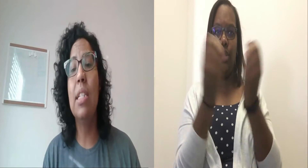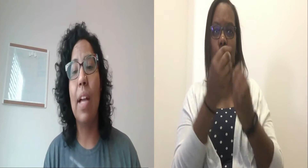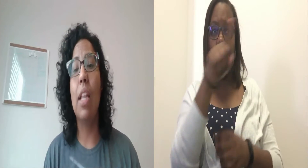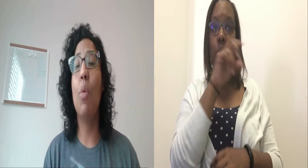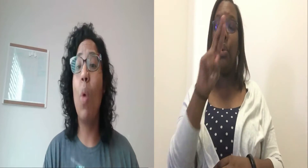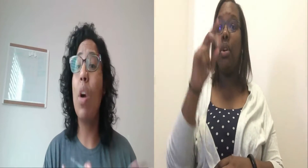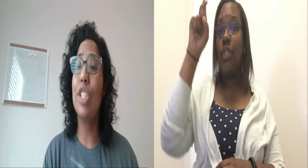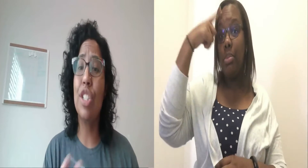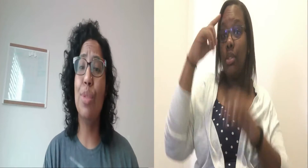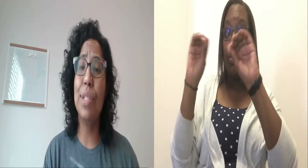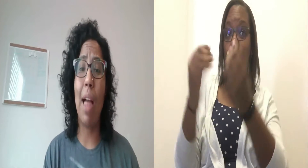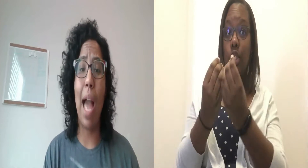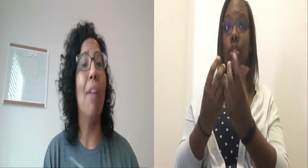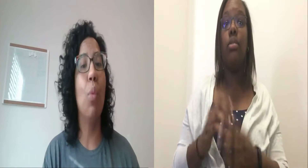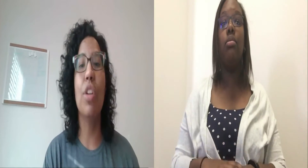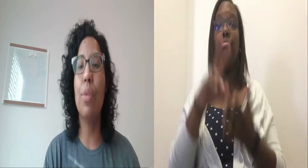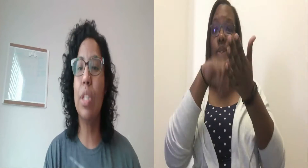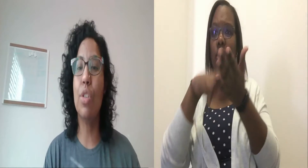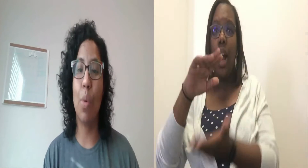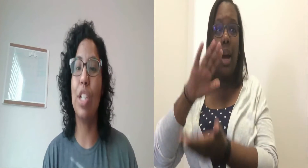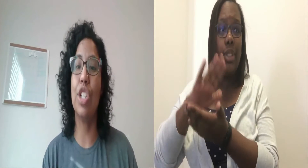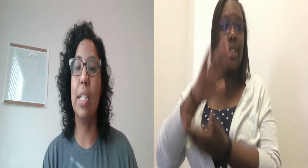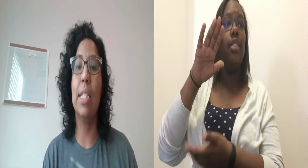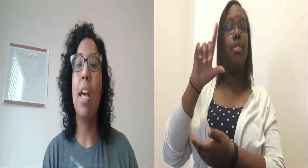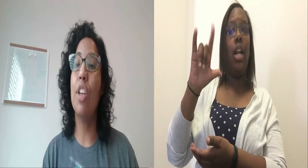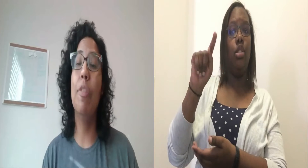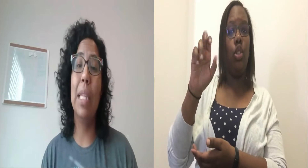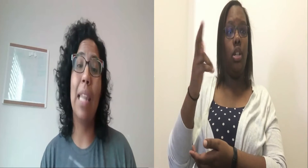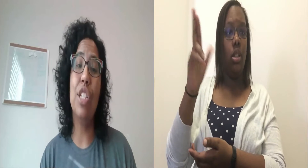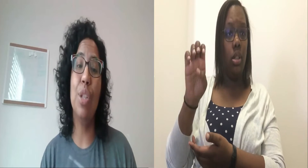develop what questions you still have, what are the research questions that you've been led to